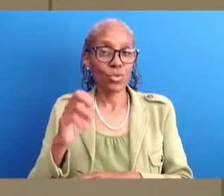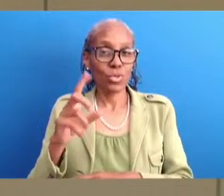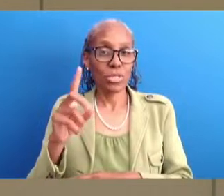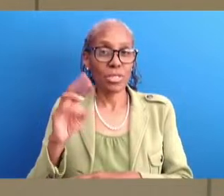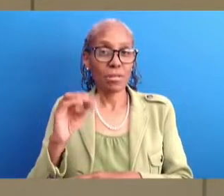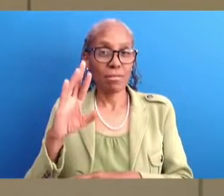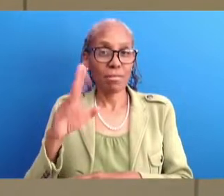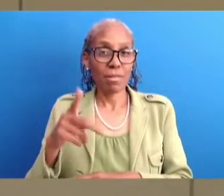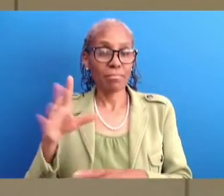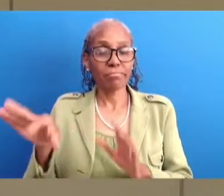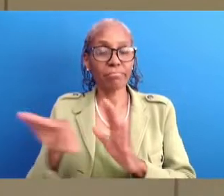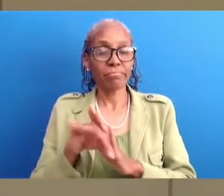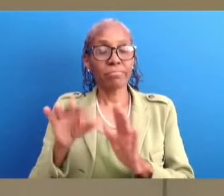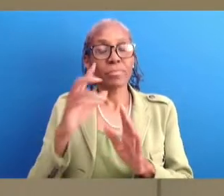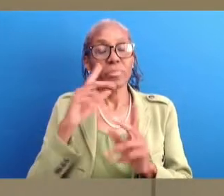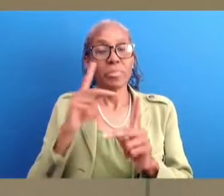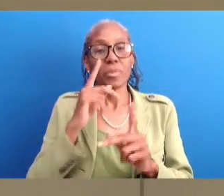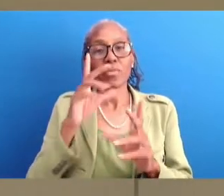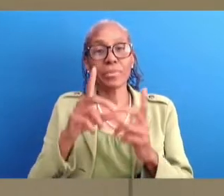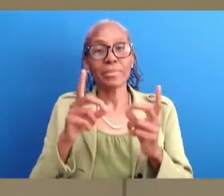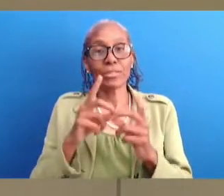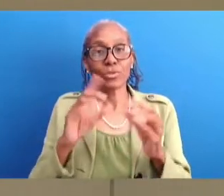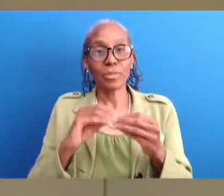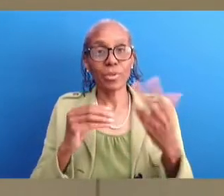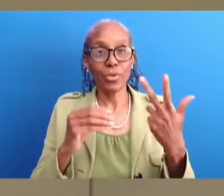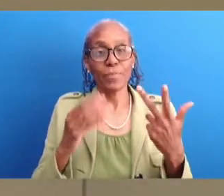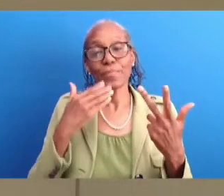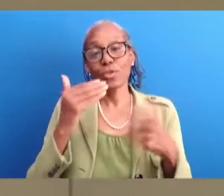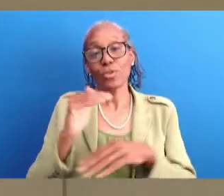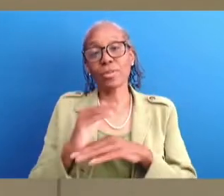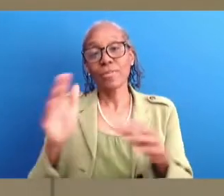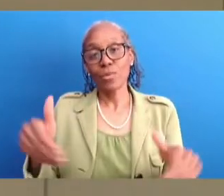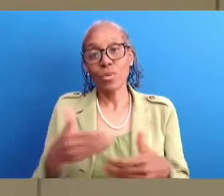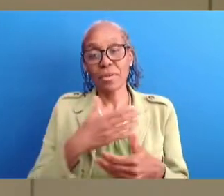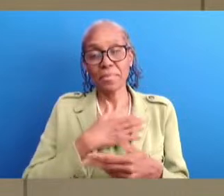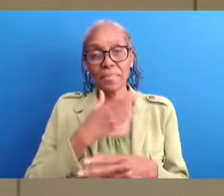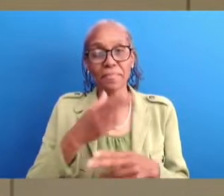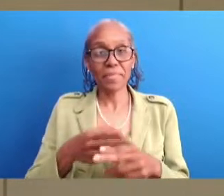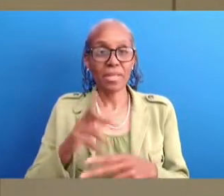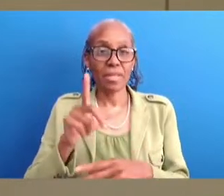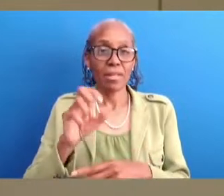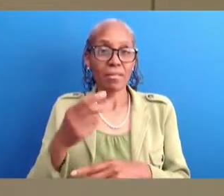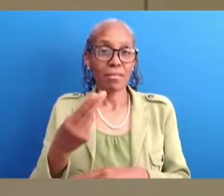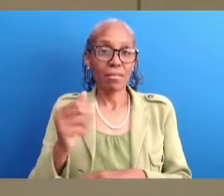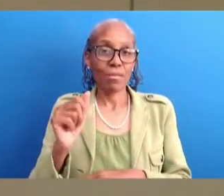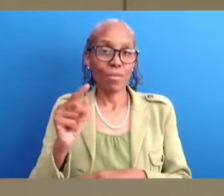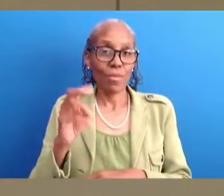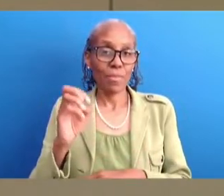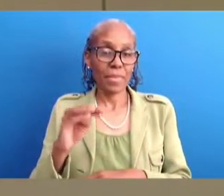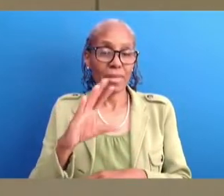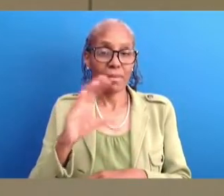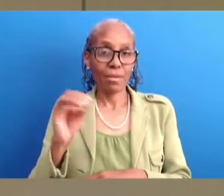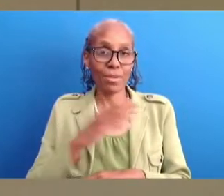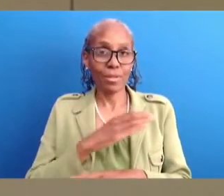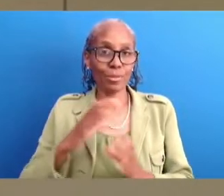WELCOME. GOOD EVENING, EVERYONE, MY NAME IS GEORGE DUNLAP, ELECTED